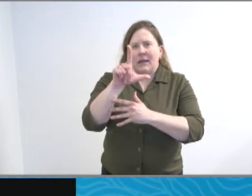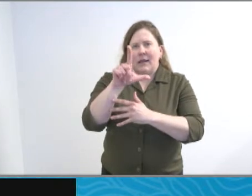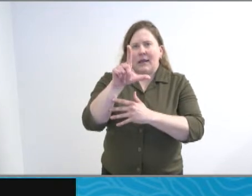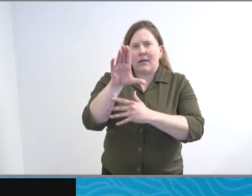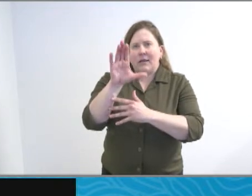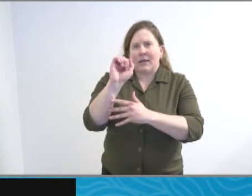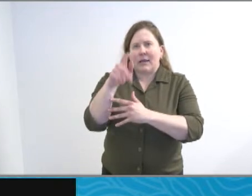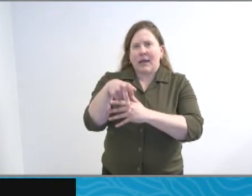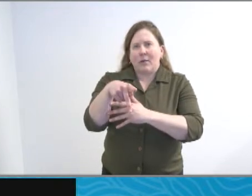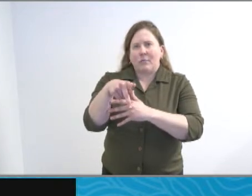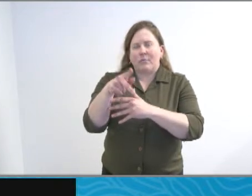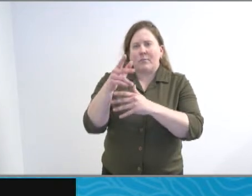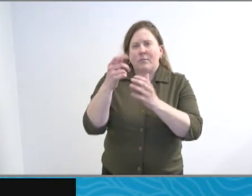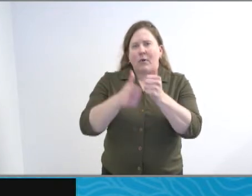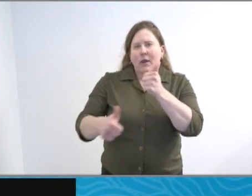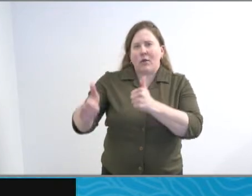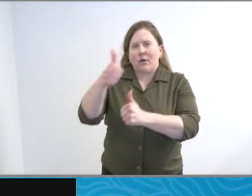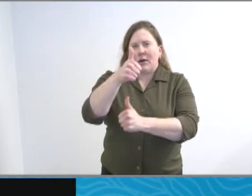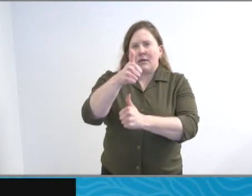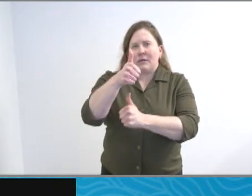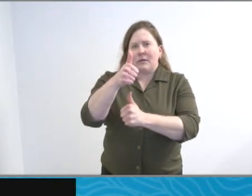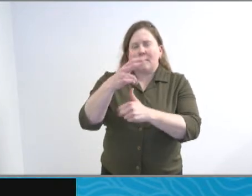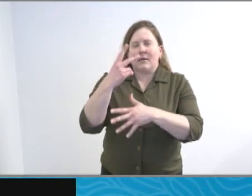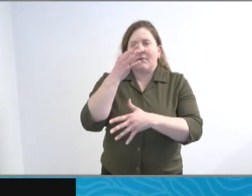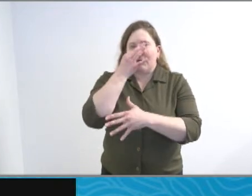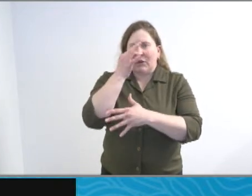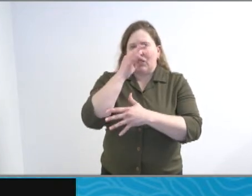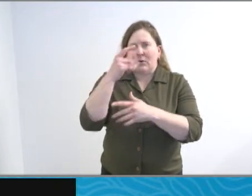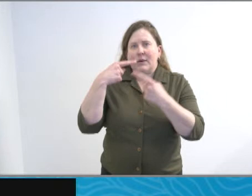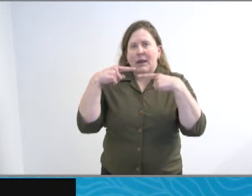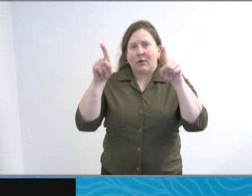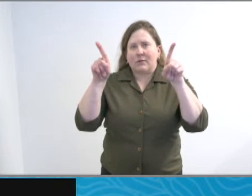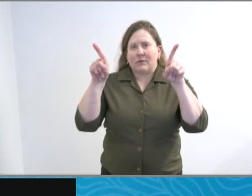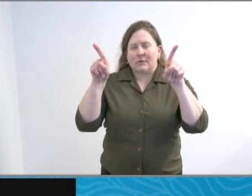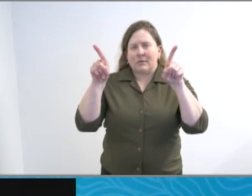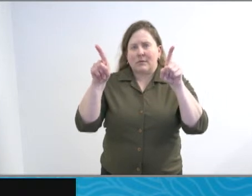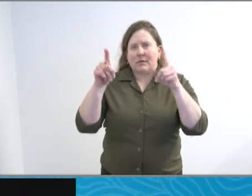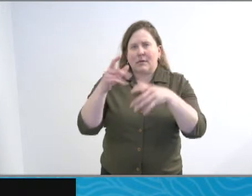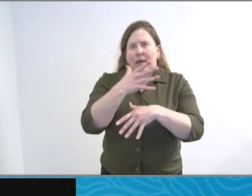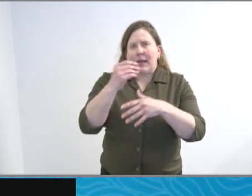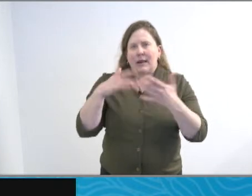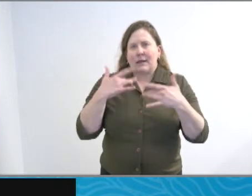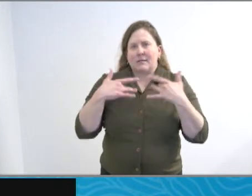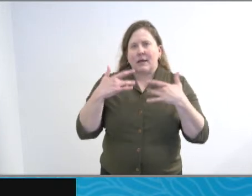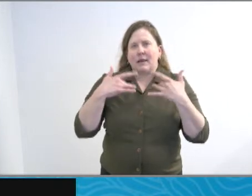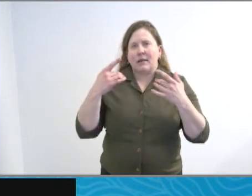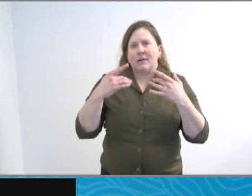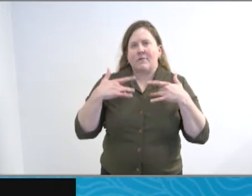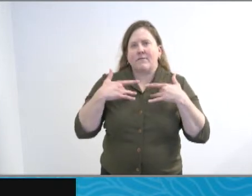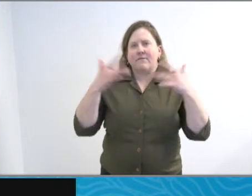We'll have a few announcements, especially an event, an exciting event that's happening on Saturday